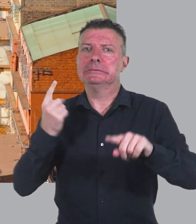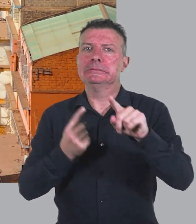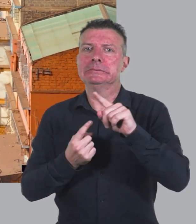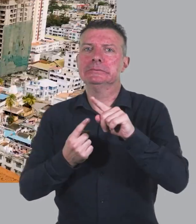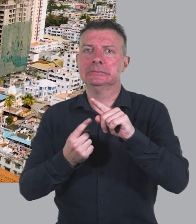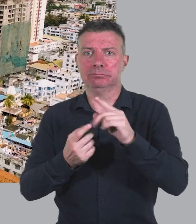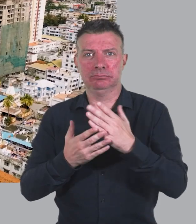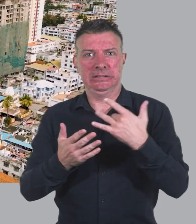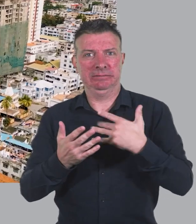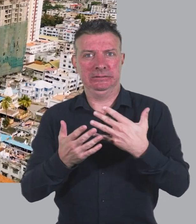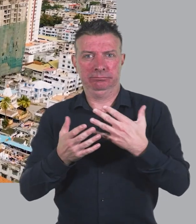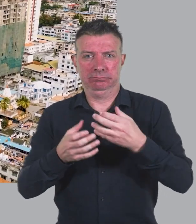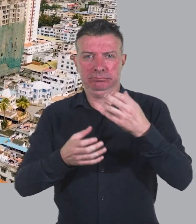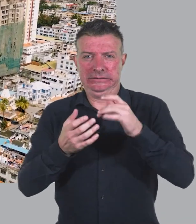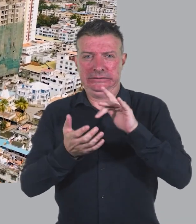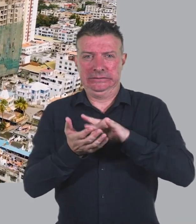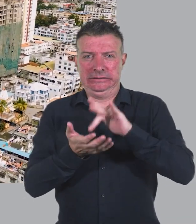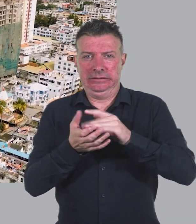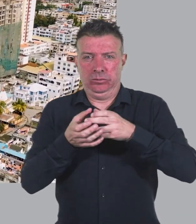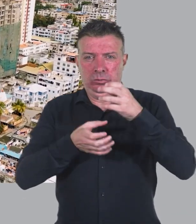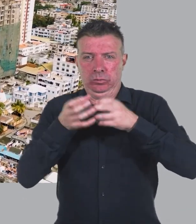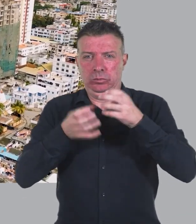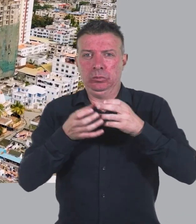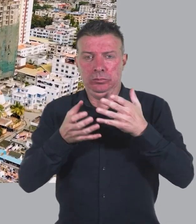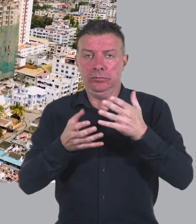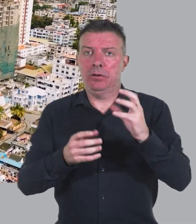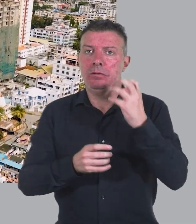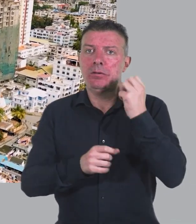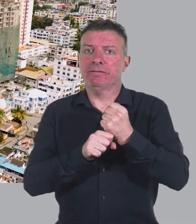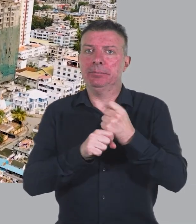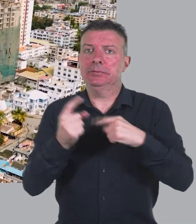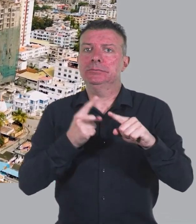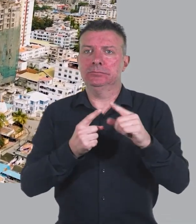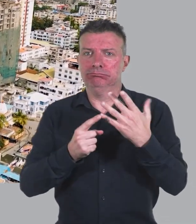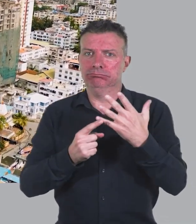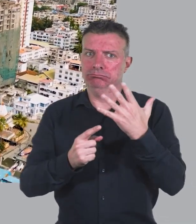now live in teeming cities, and governments have had notable success